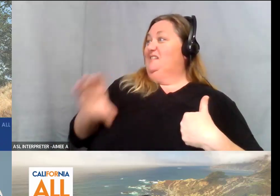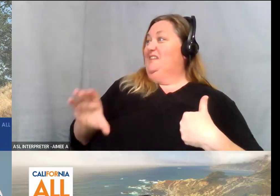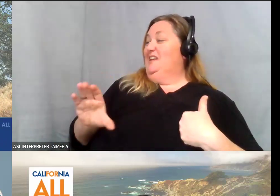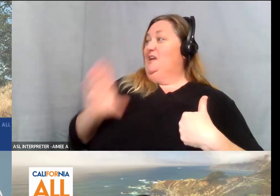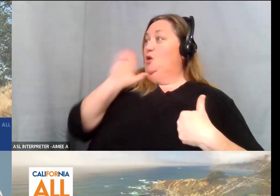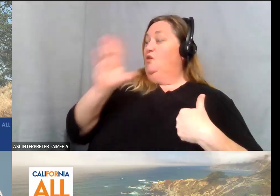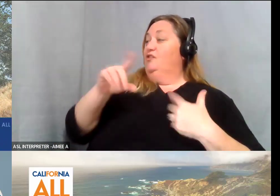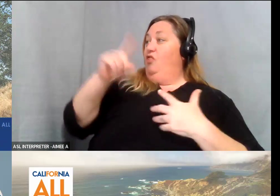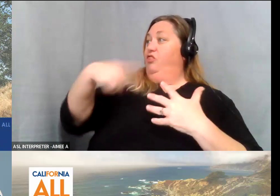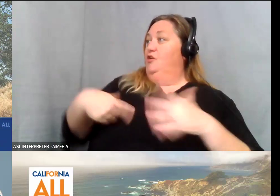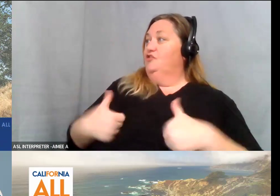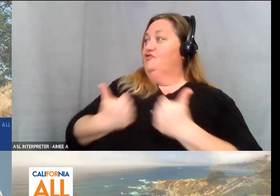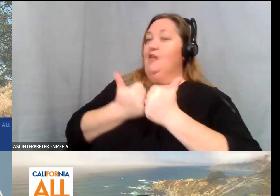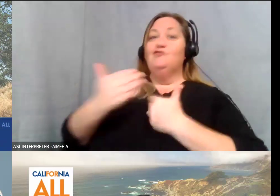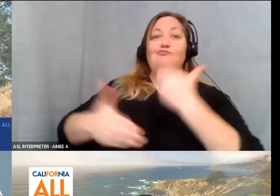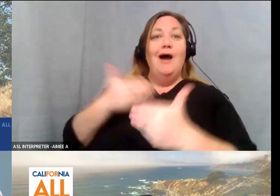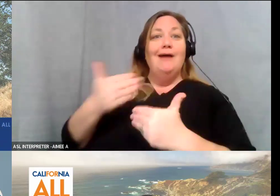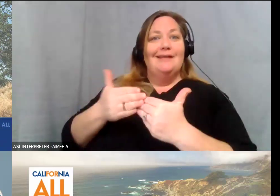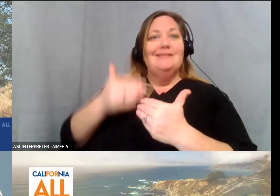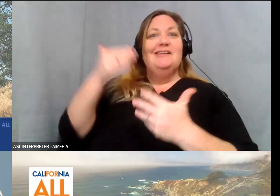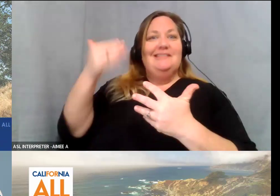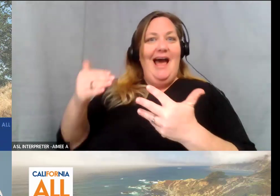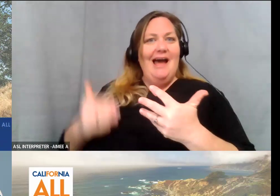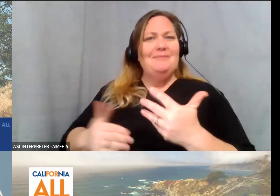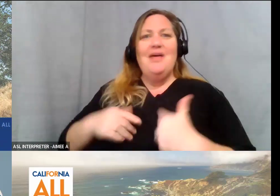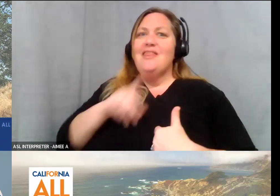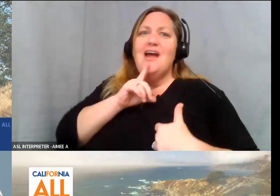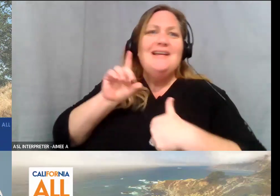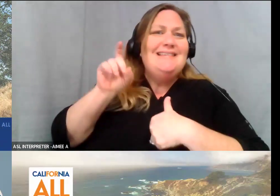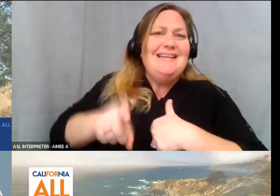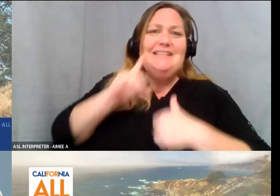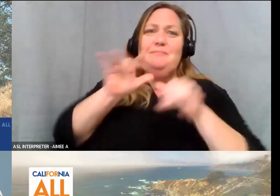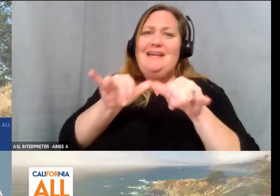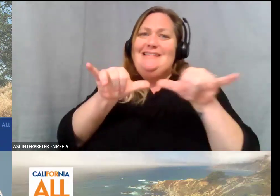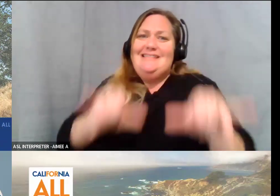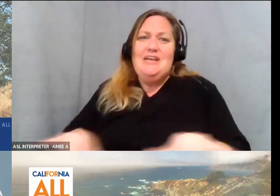challenge process. And there's a number of steps. There's got to be a synchronization going on,